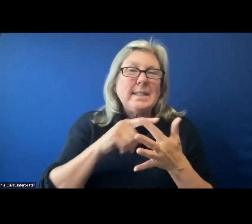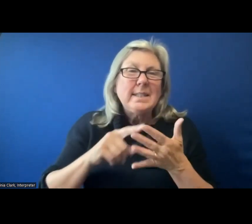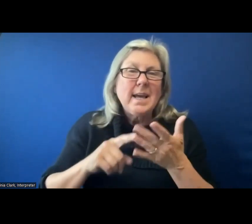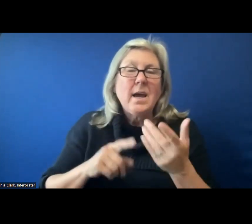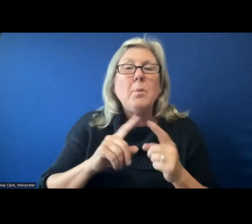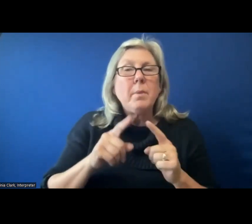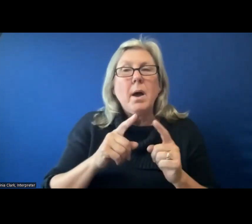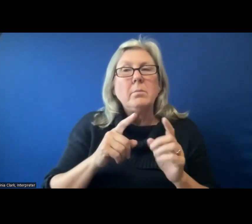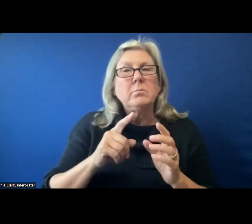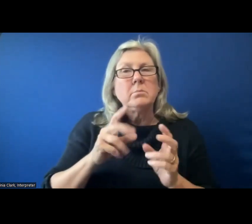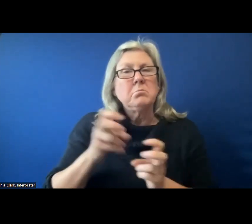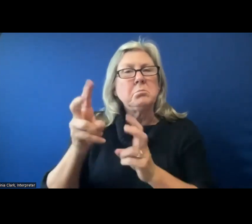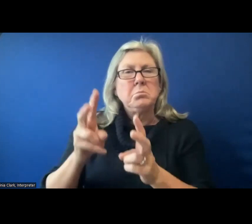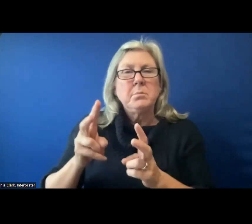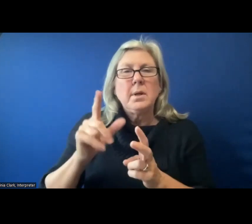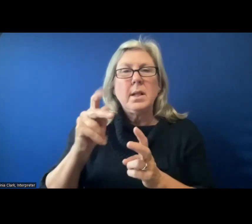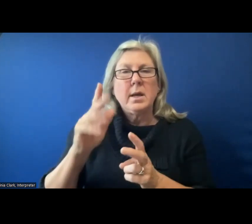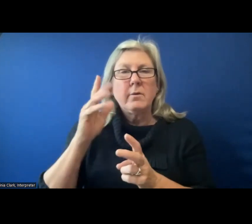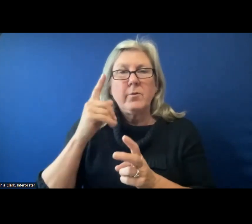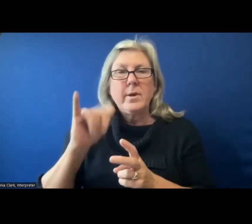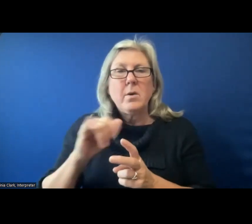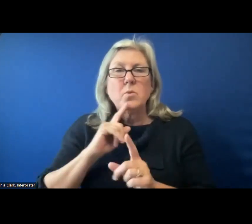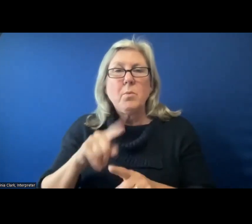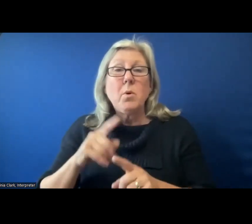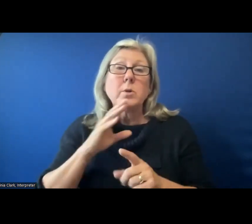report. We talked about some things in Connecticut,